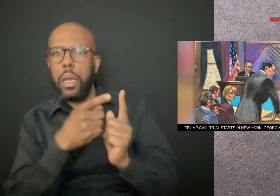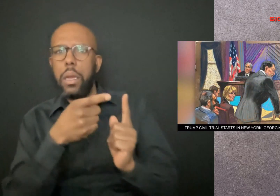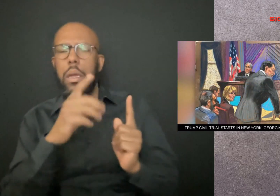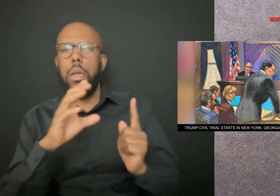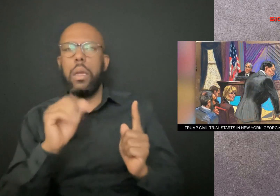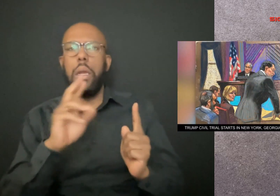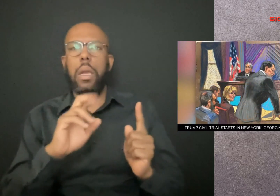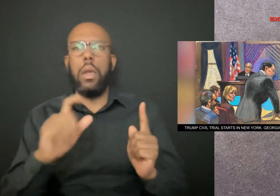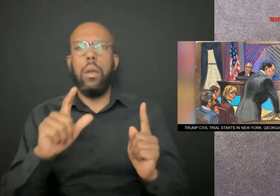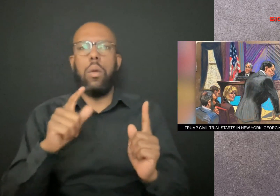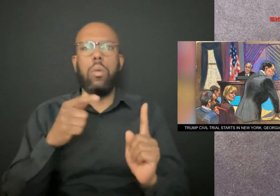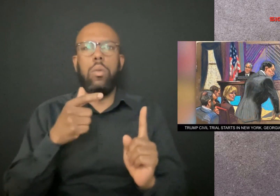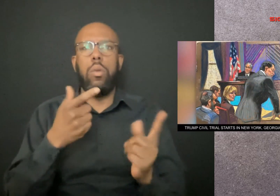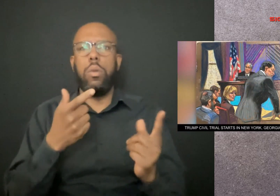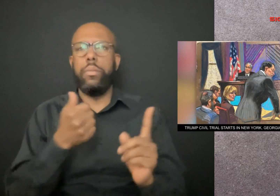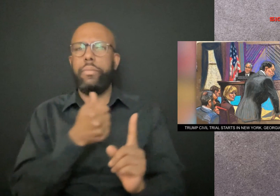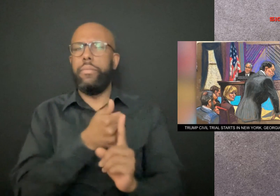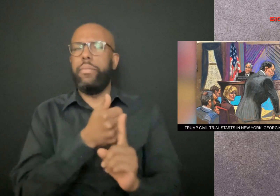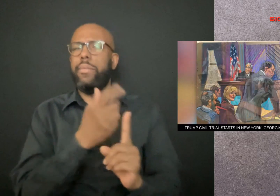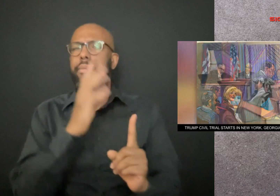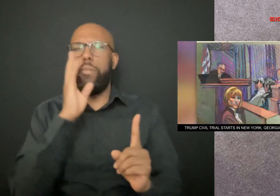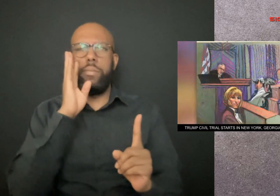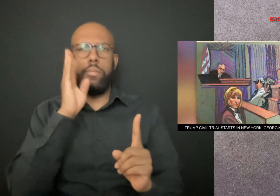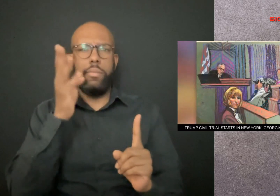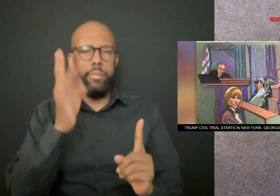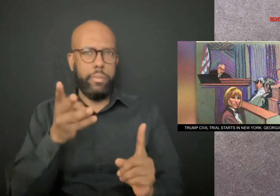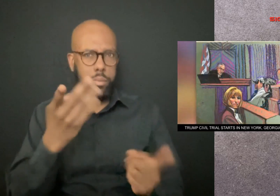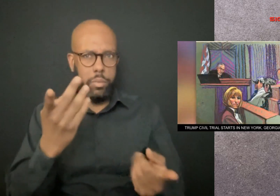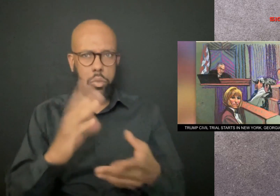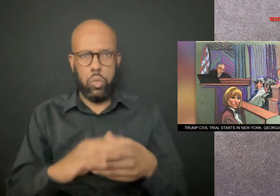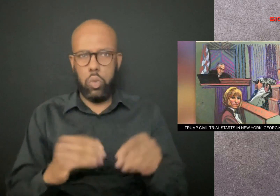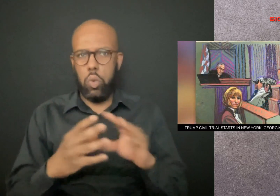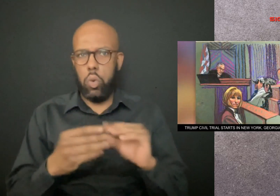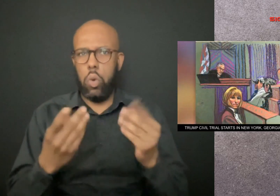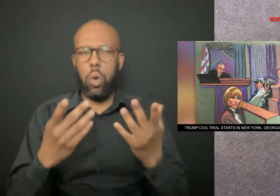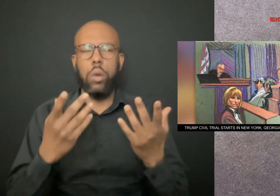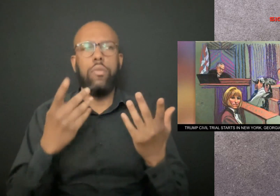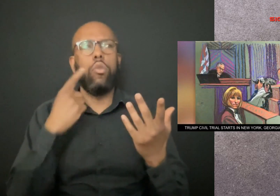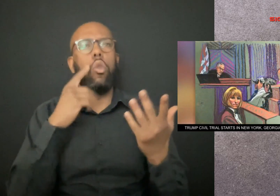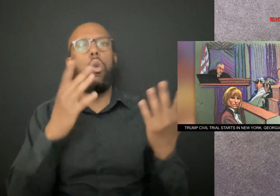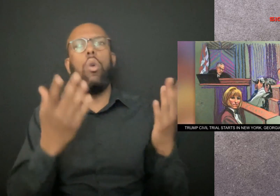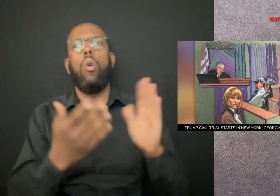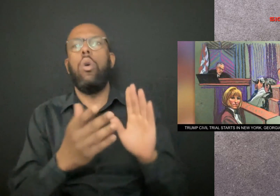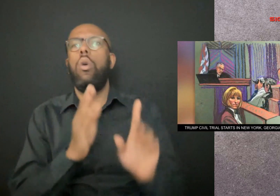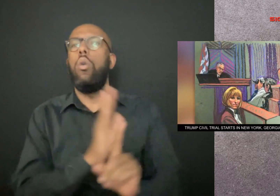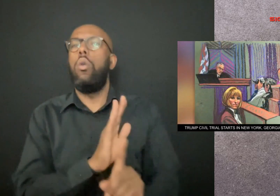he claims he's never met Carroll and says she made up the story to sell books